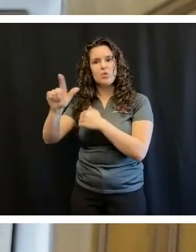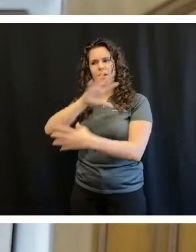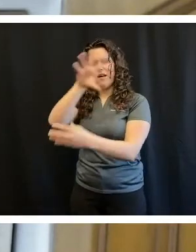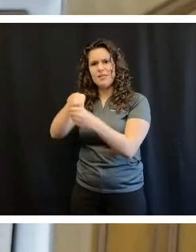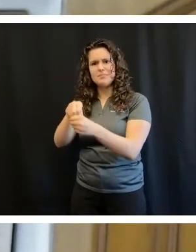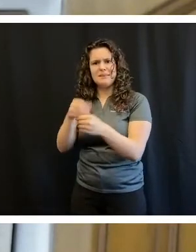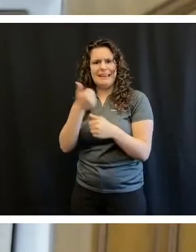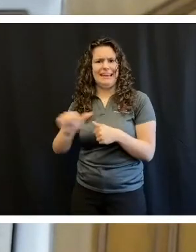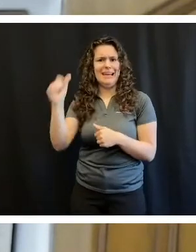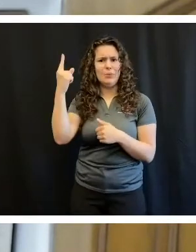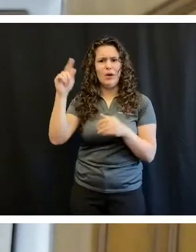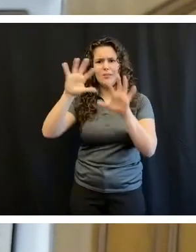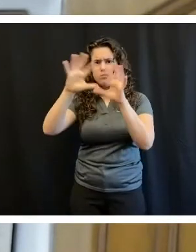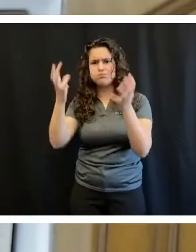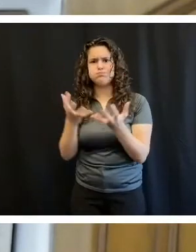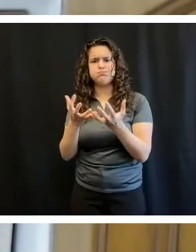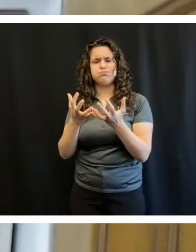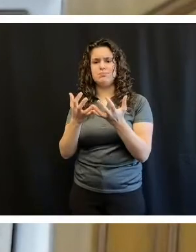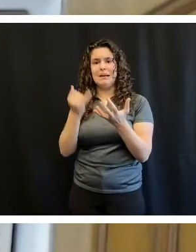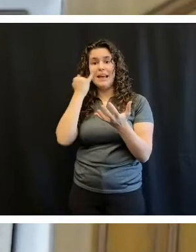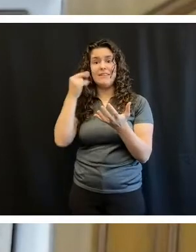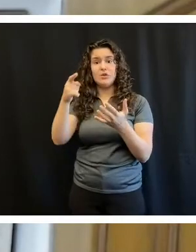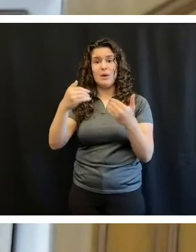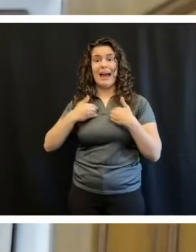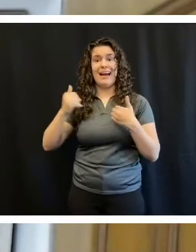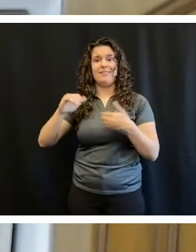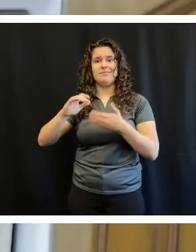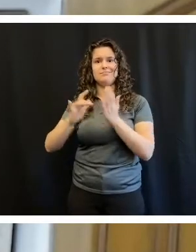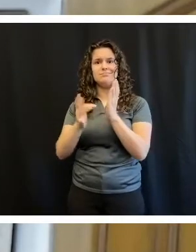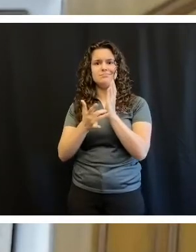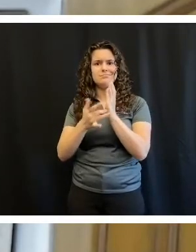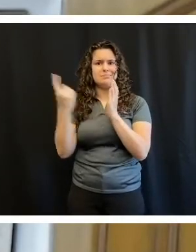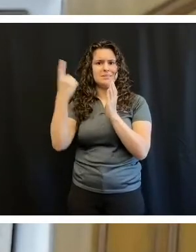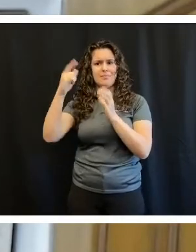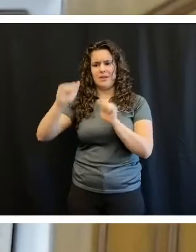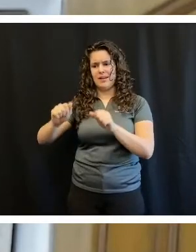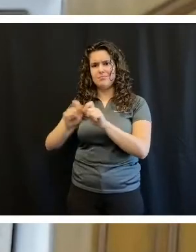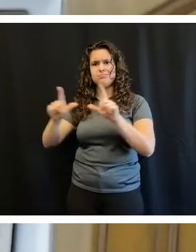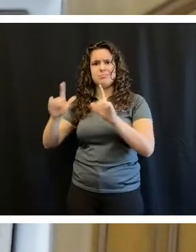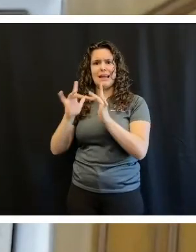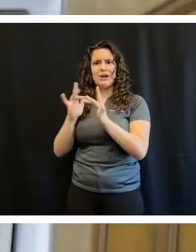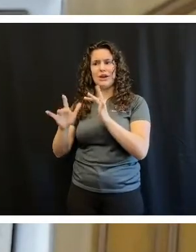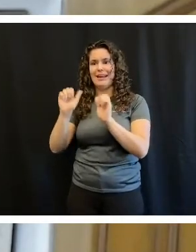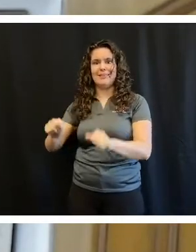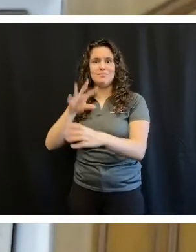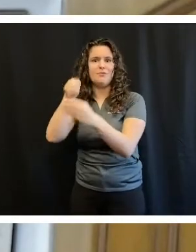who can get onto a platform and interface with the internet. [George] That's right. So, that's an exciting opportunity.